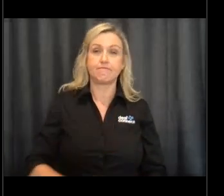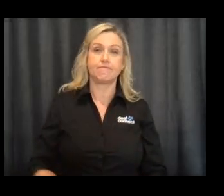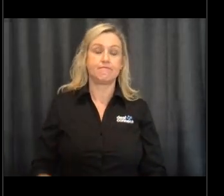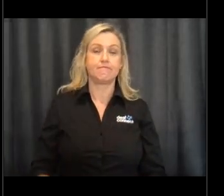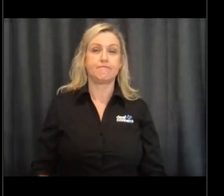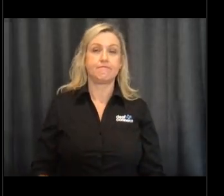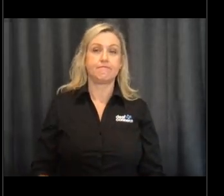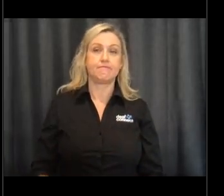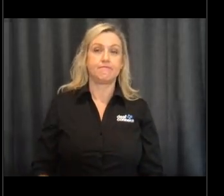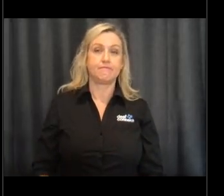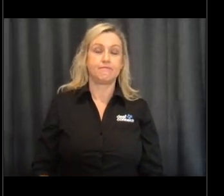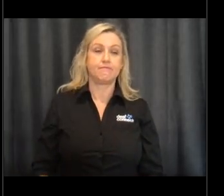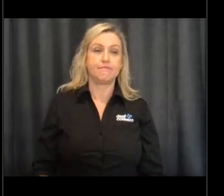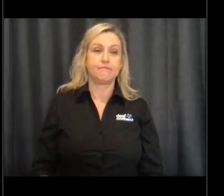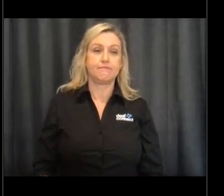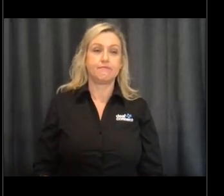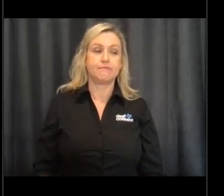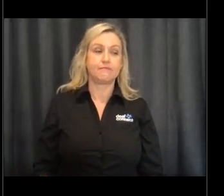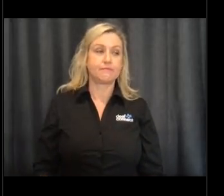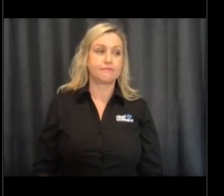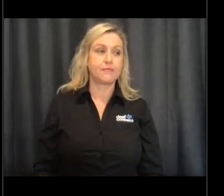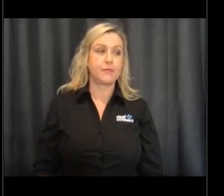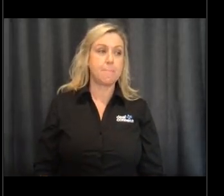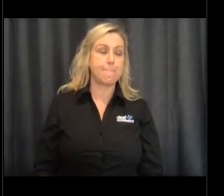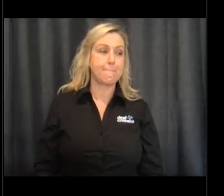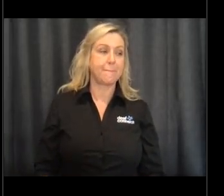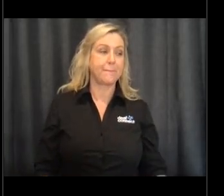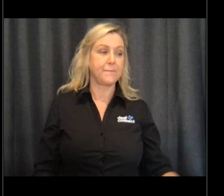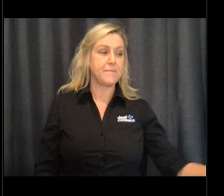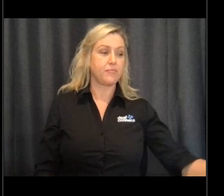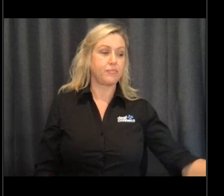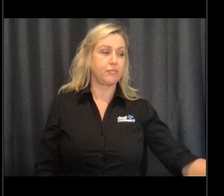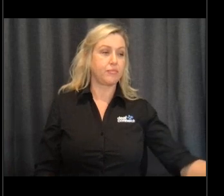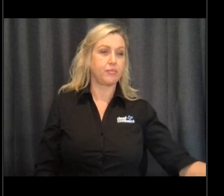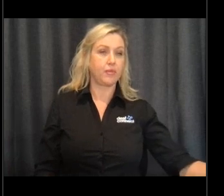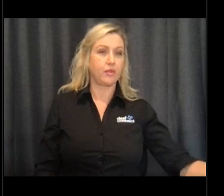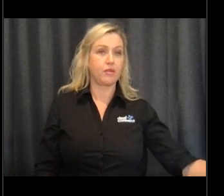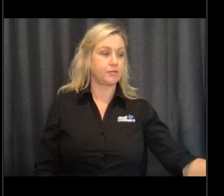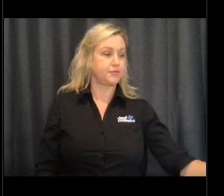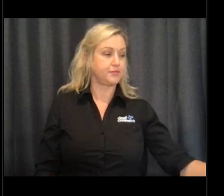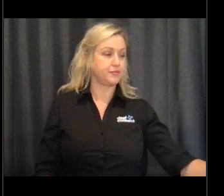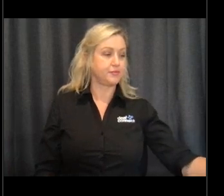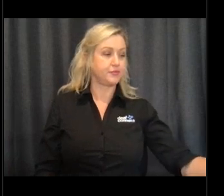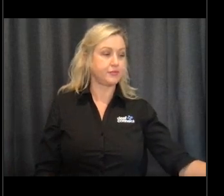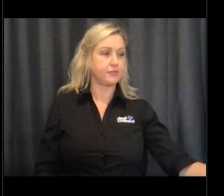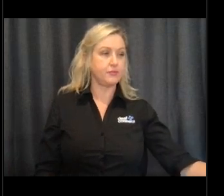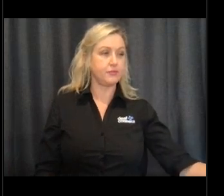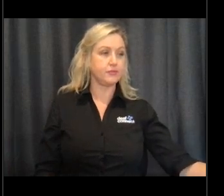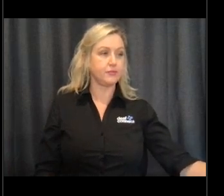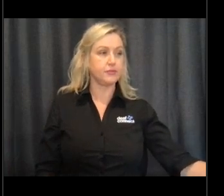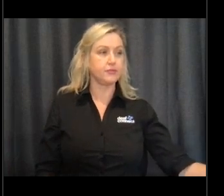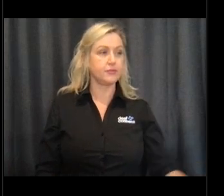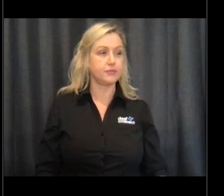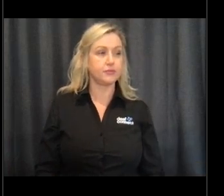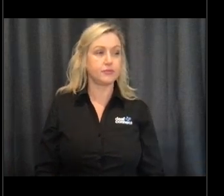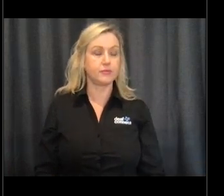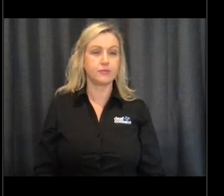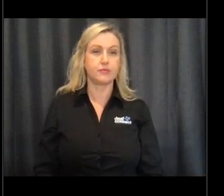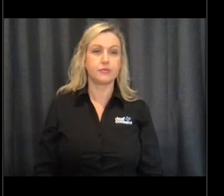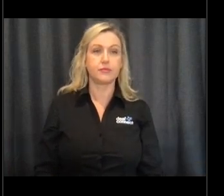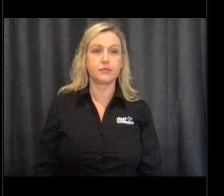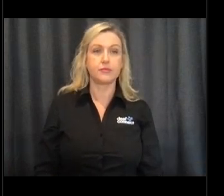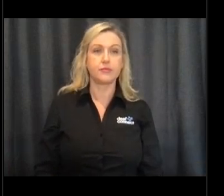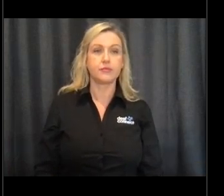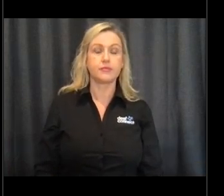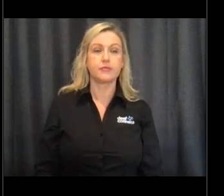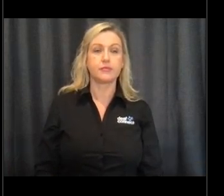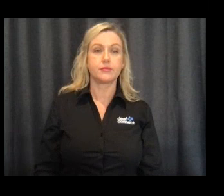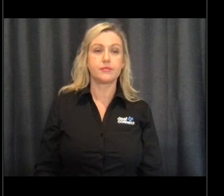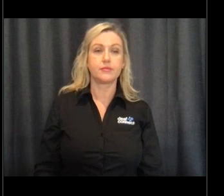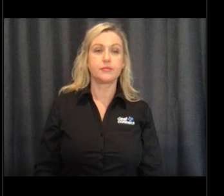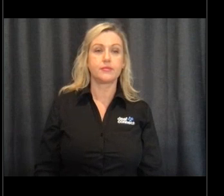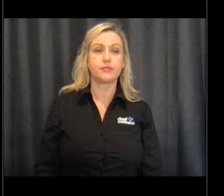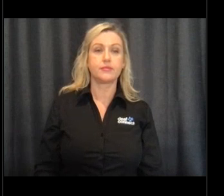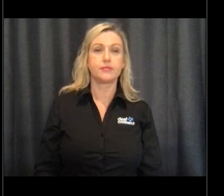We might close that one off and keep that for our own records today.